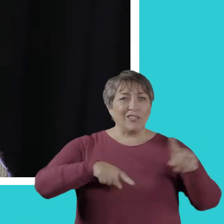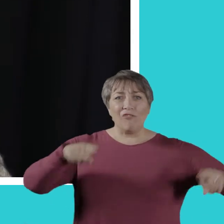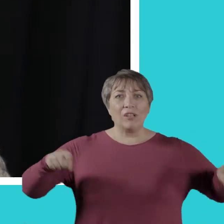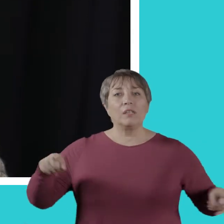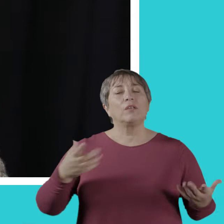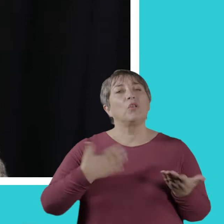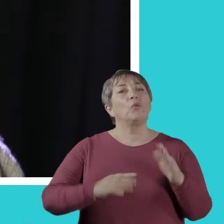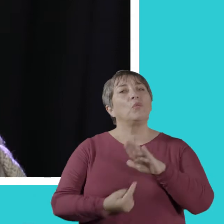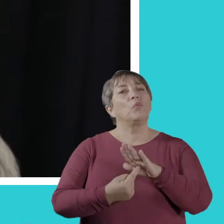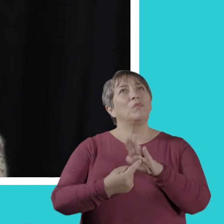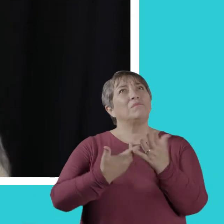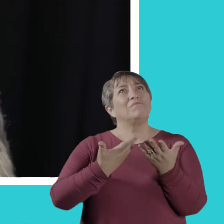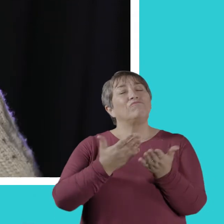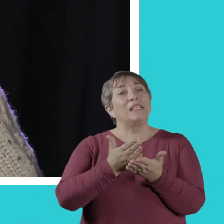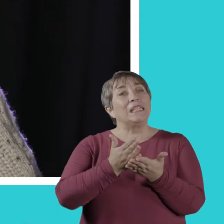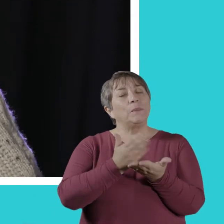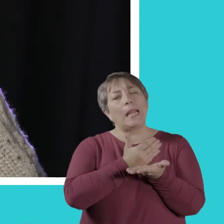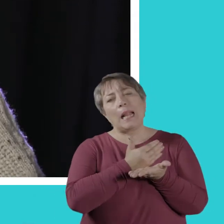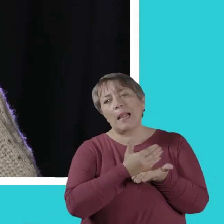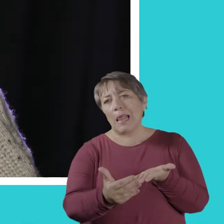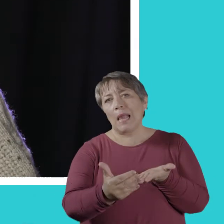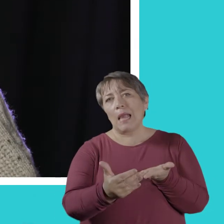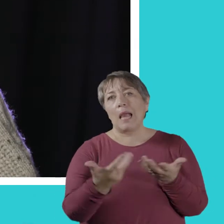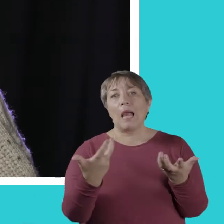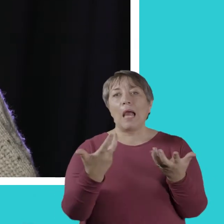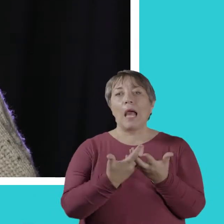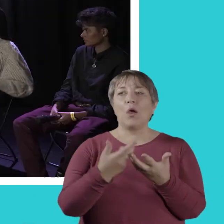as kind of a starting point what we all mean. What how would you interpret those terms Jonas?